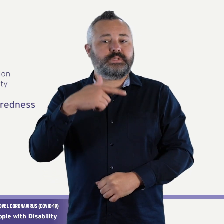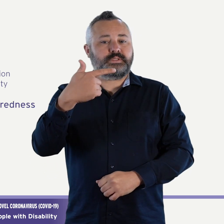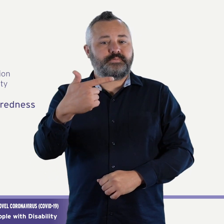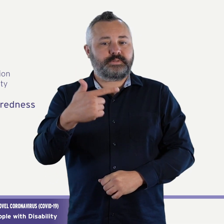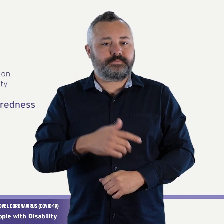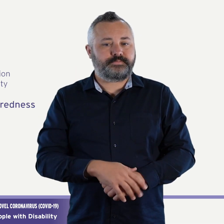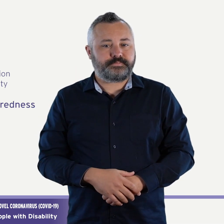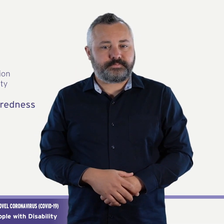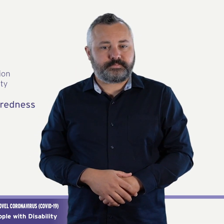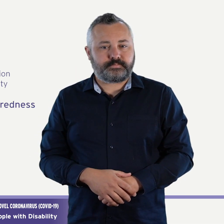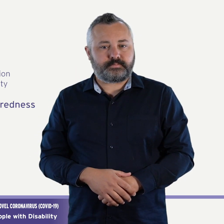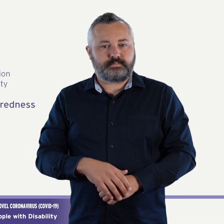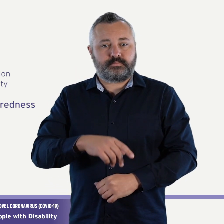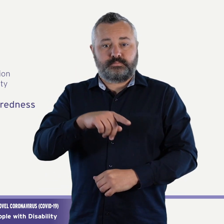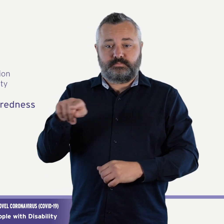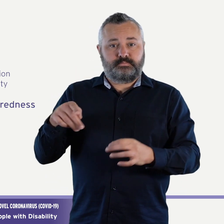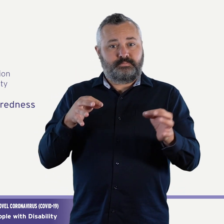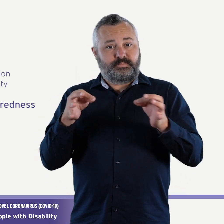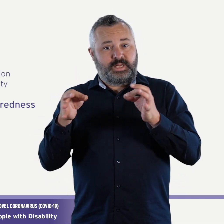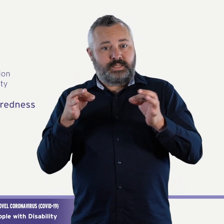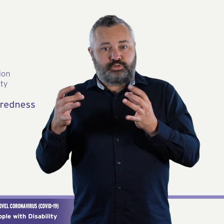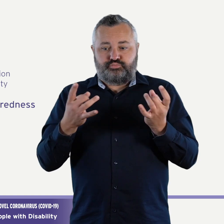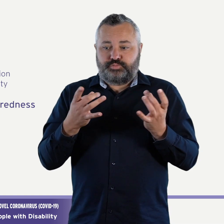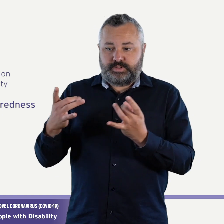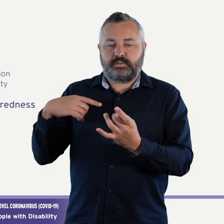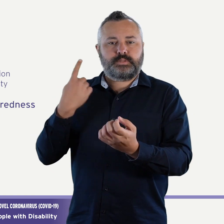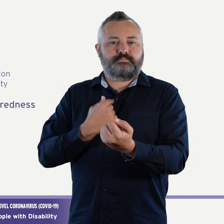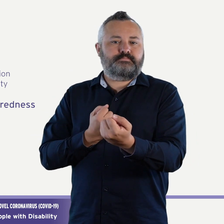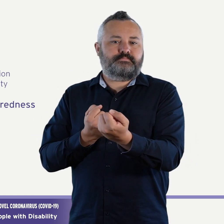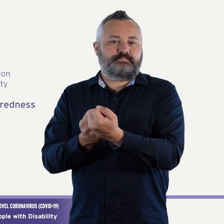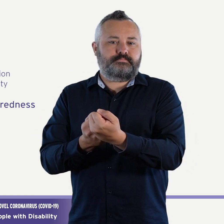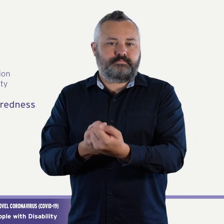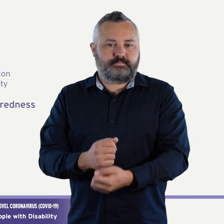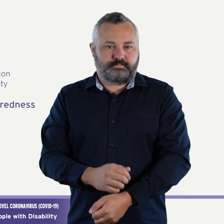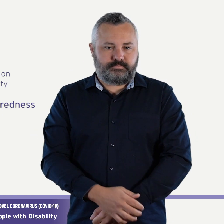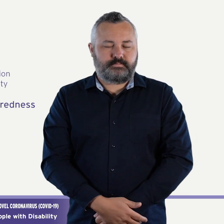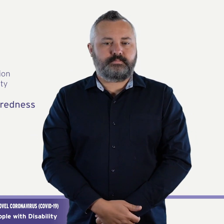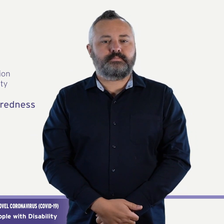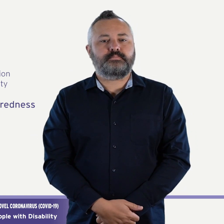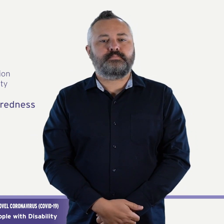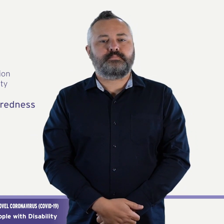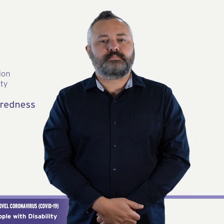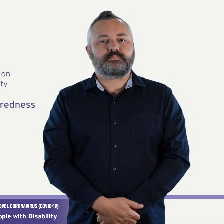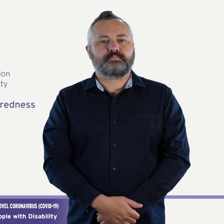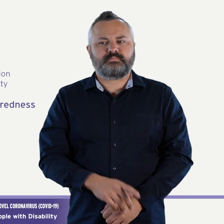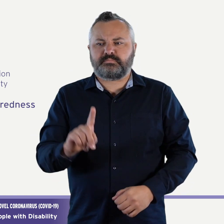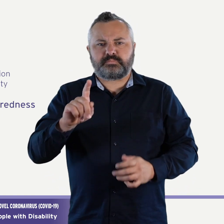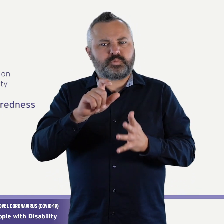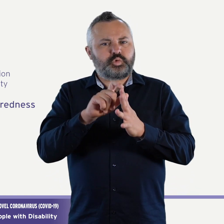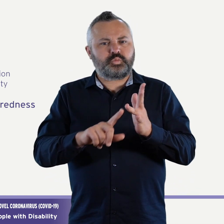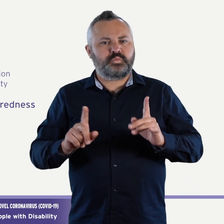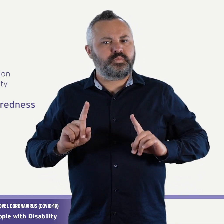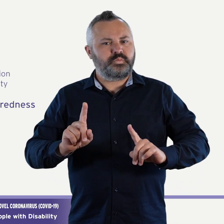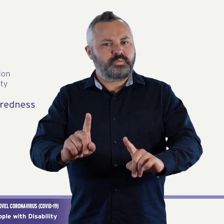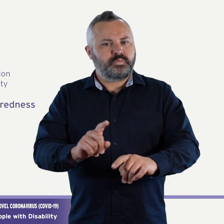7. Support planning and preparedness: What can we do?